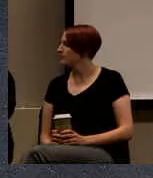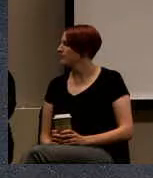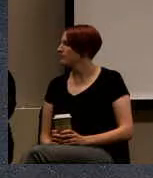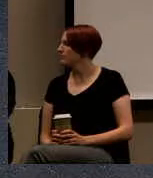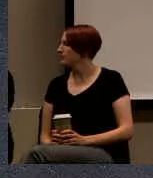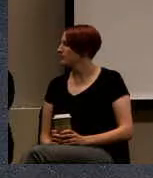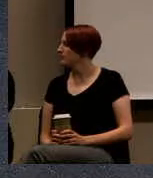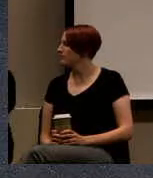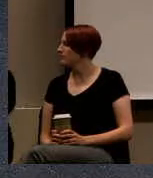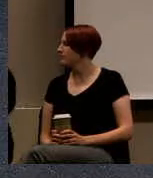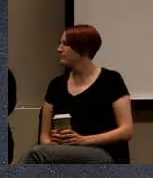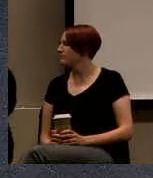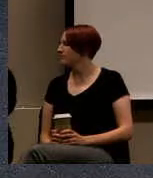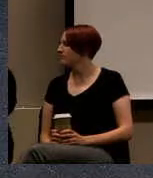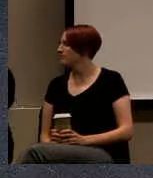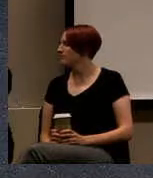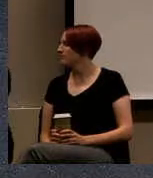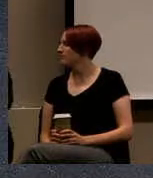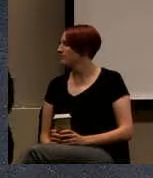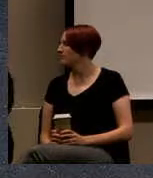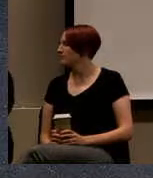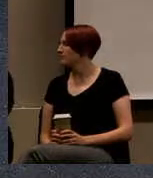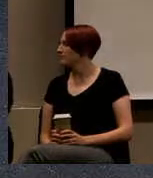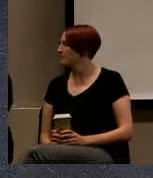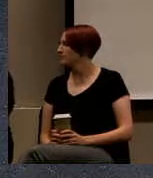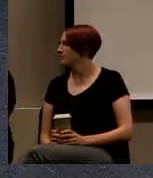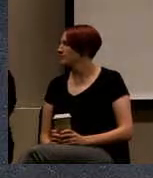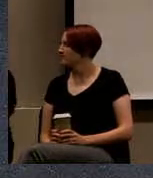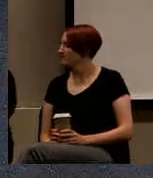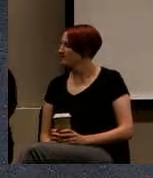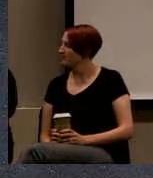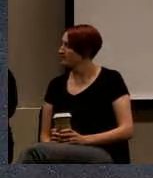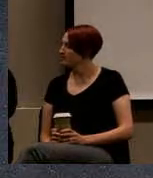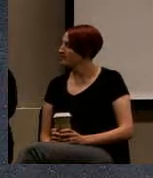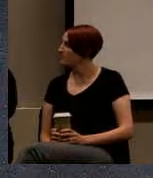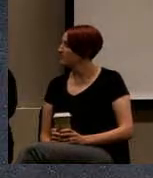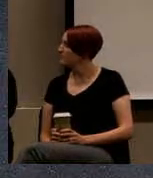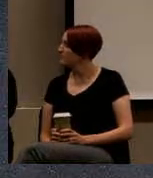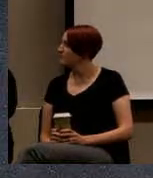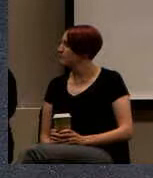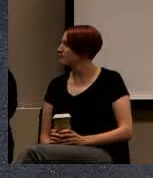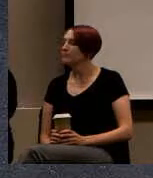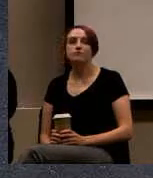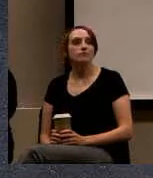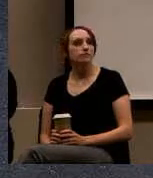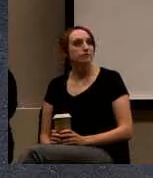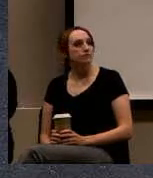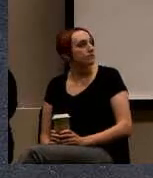them put on their courses than we do. STP Exchange.